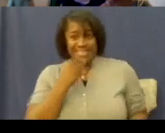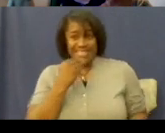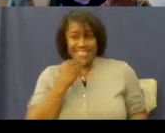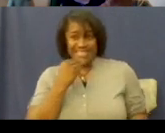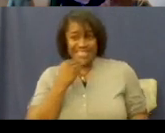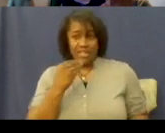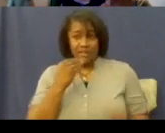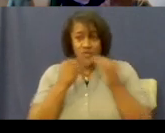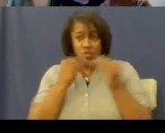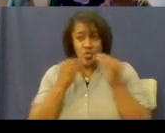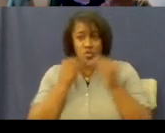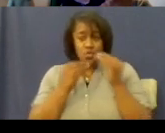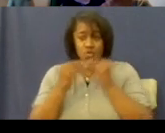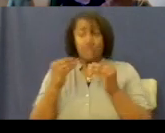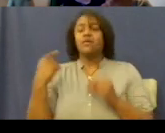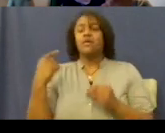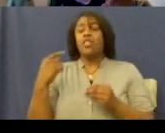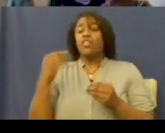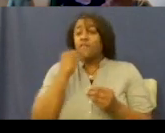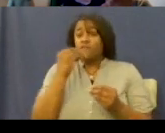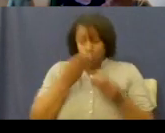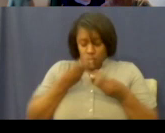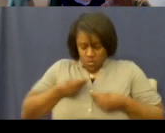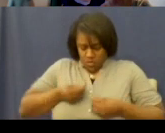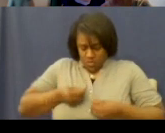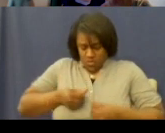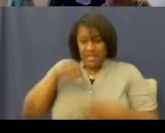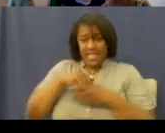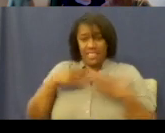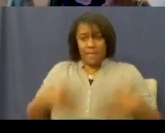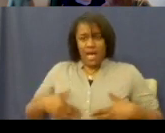part of it gets used to make energy so the brain can work.